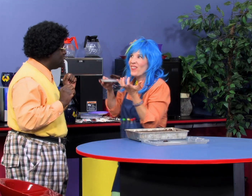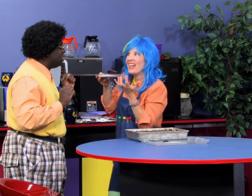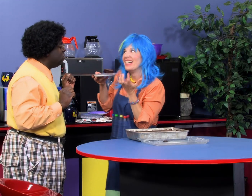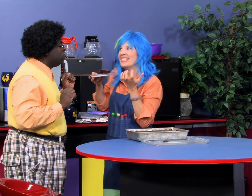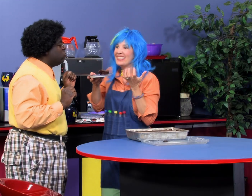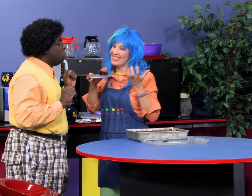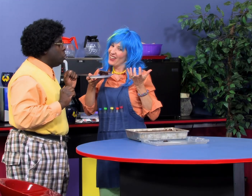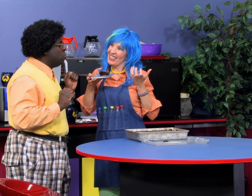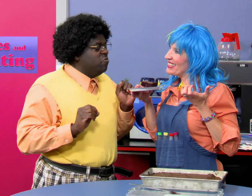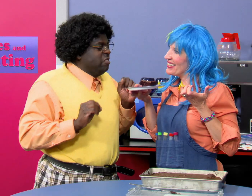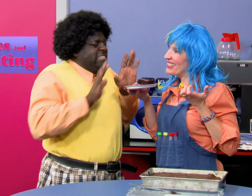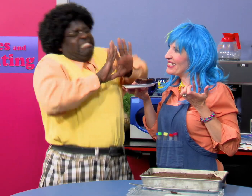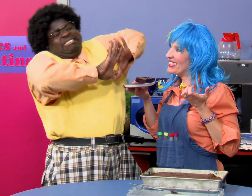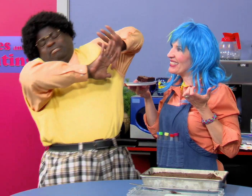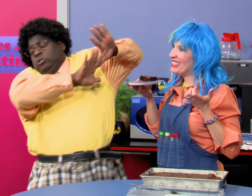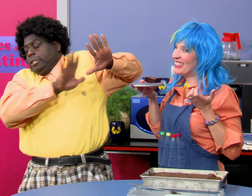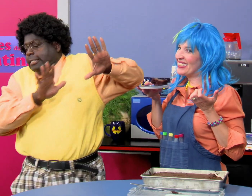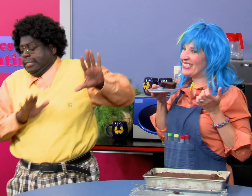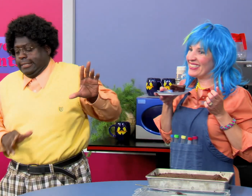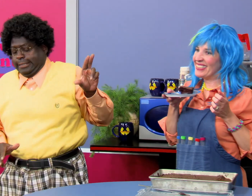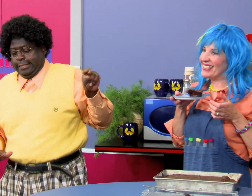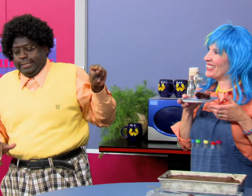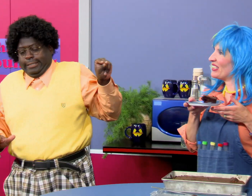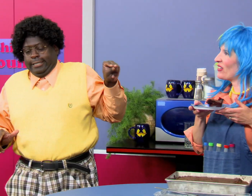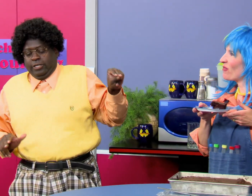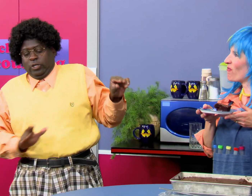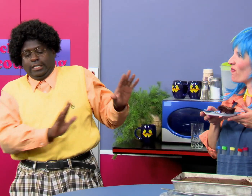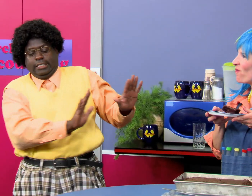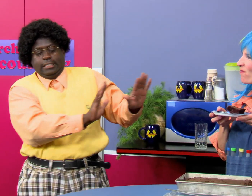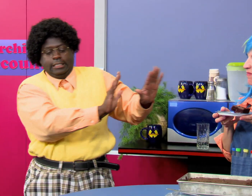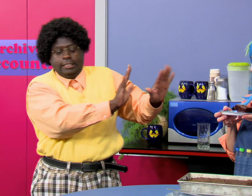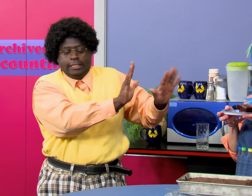WANT SOME? UH HUH..